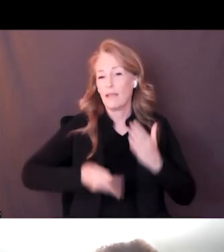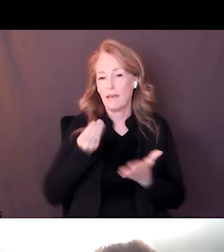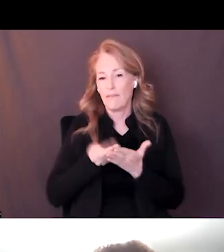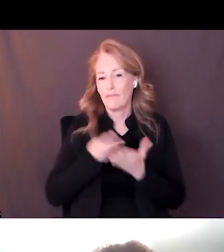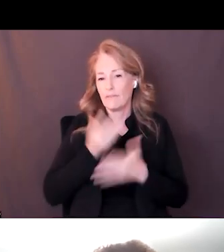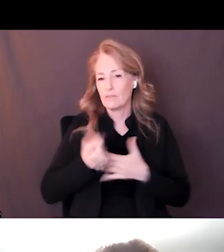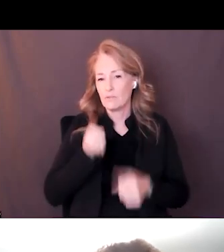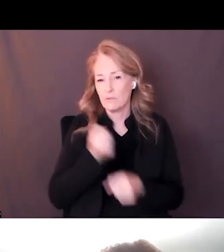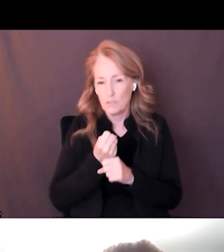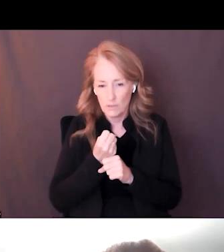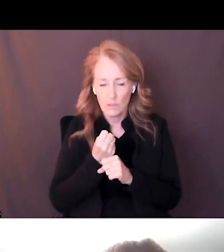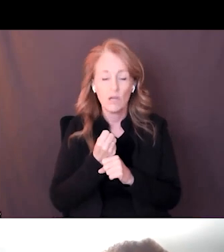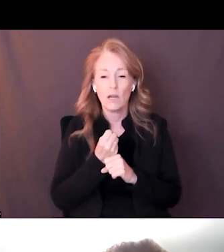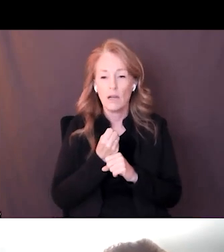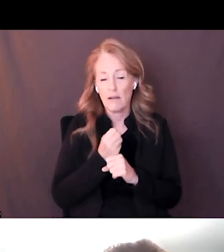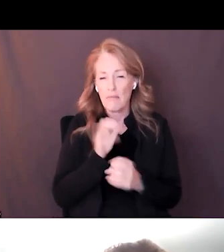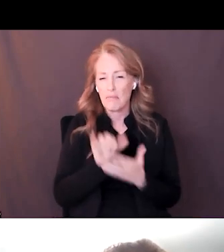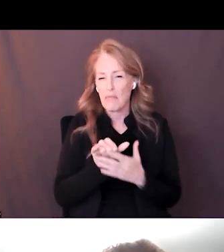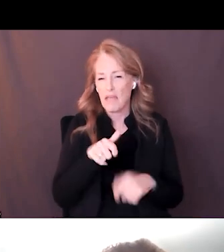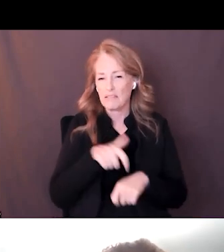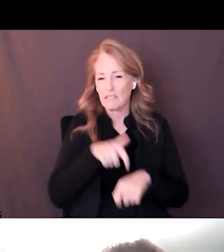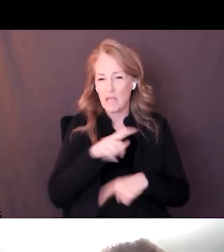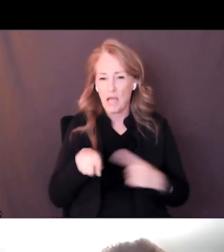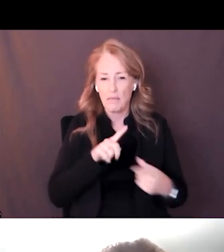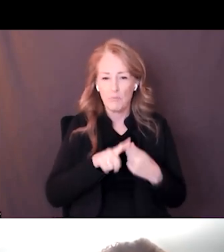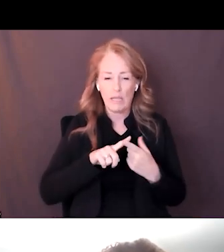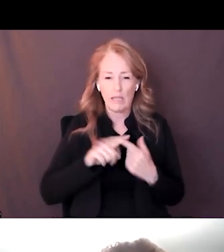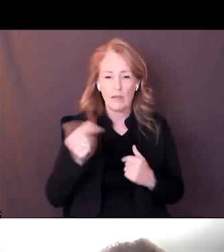THAT IT IS A TIME WHEN A LOT OF GRANTS ARE AWARDED. I WANTED TO CALL.